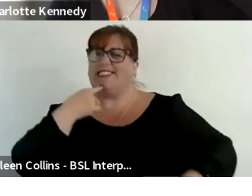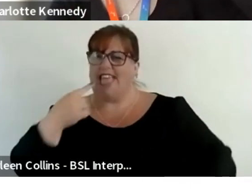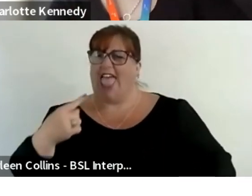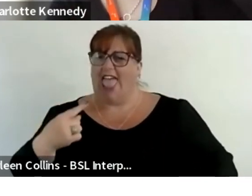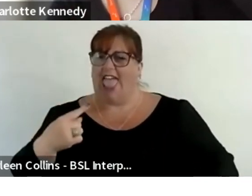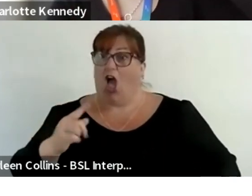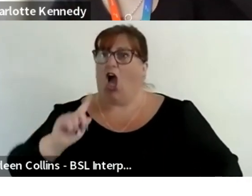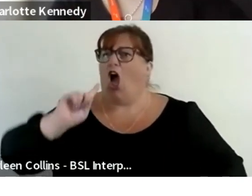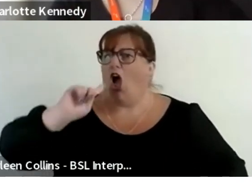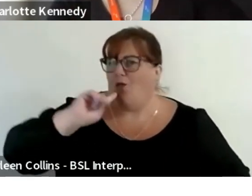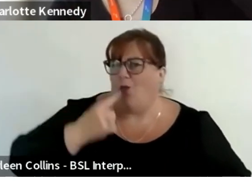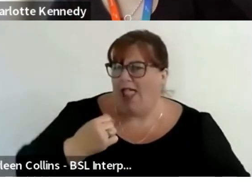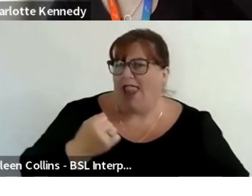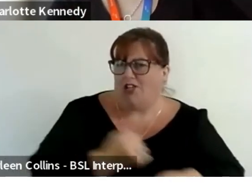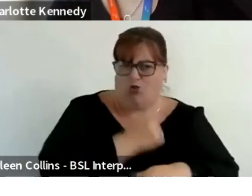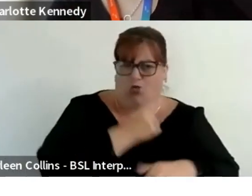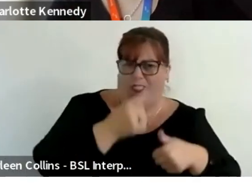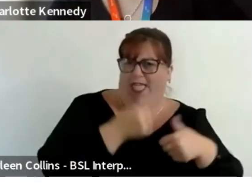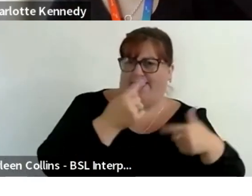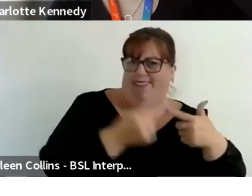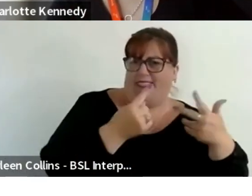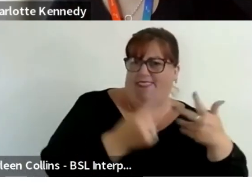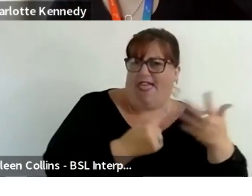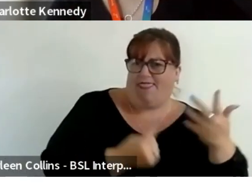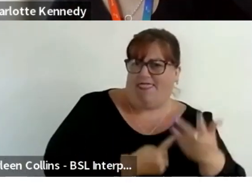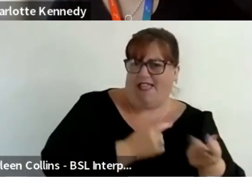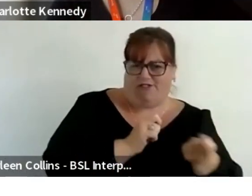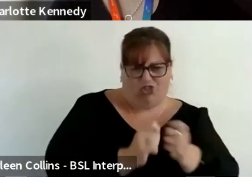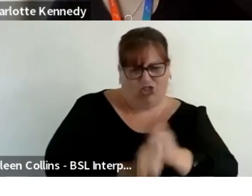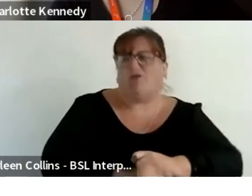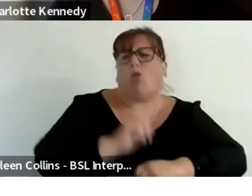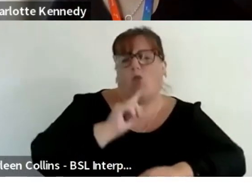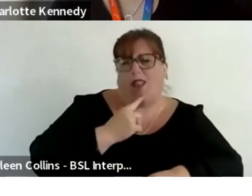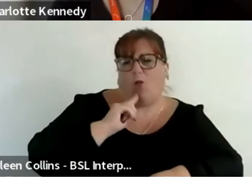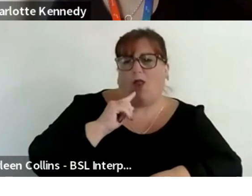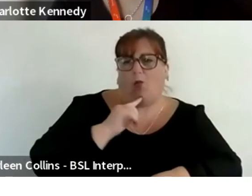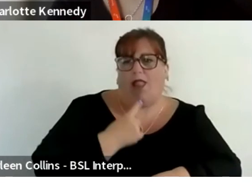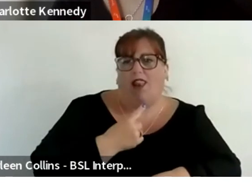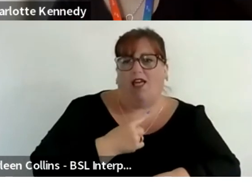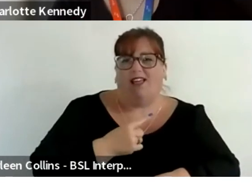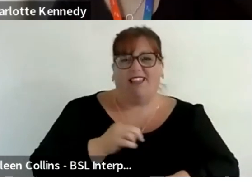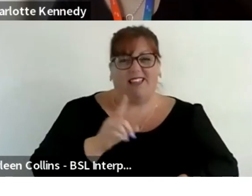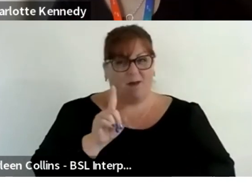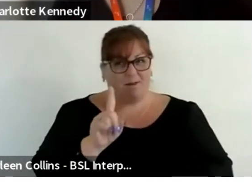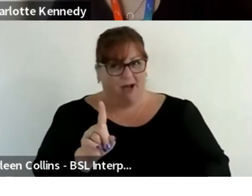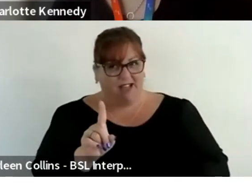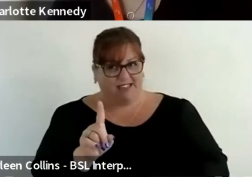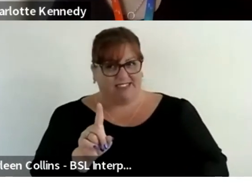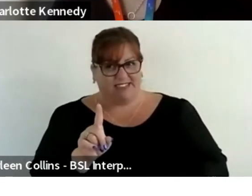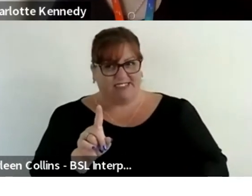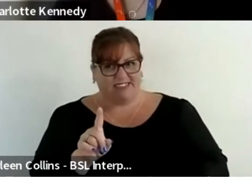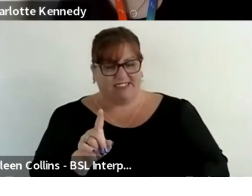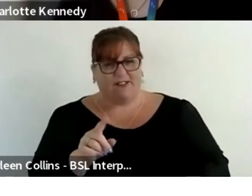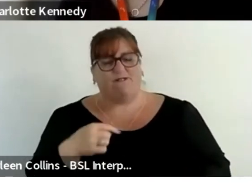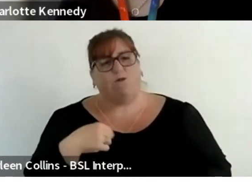I guess, my experience with PwC during the recruitment process that the fact